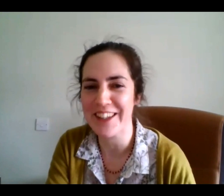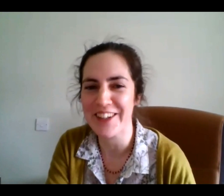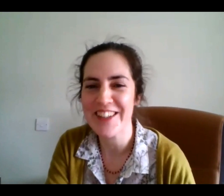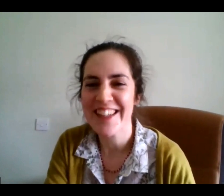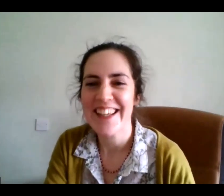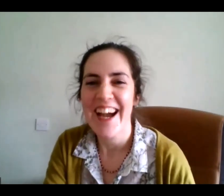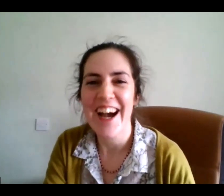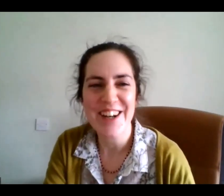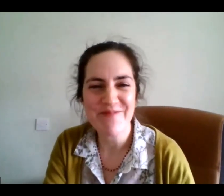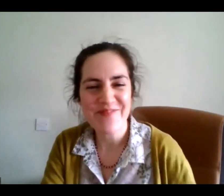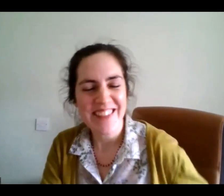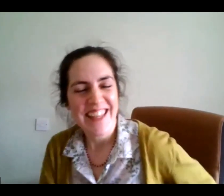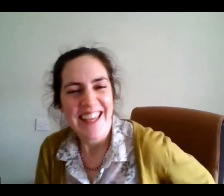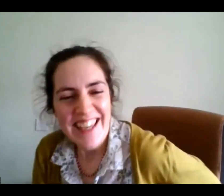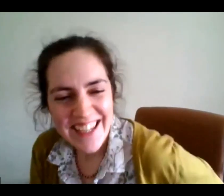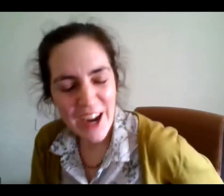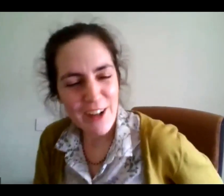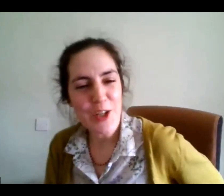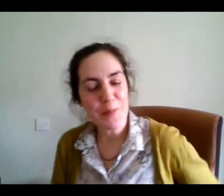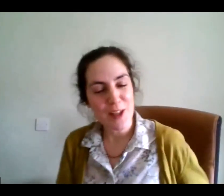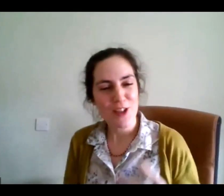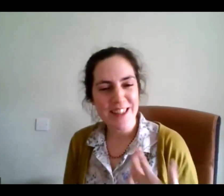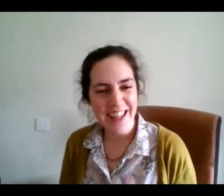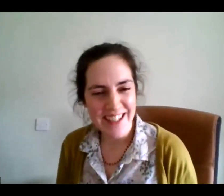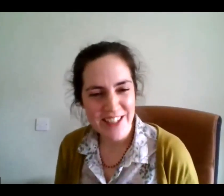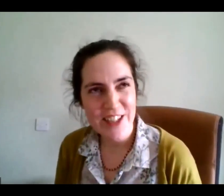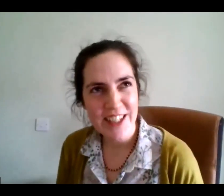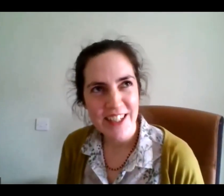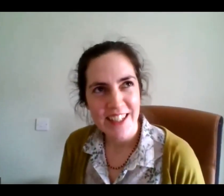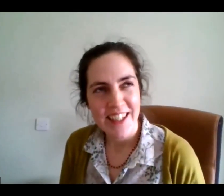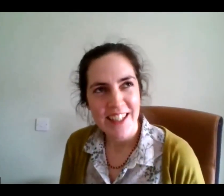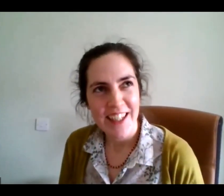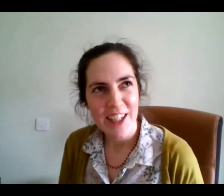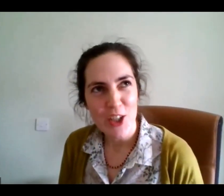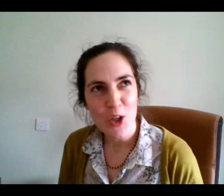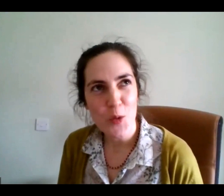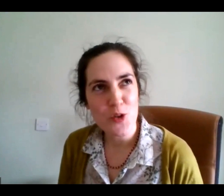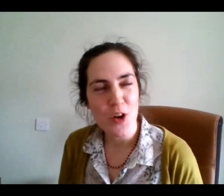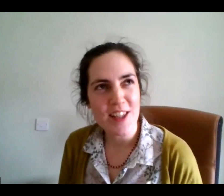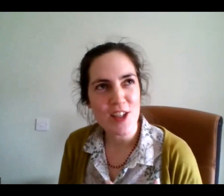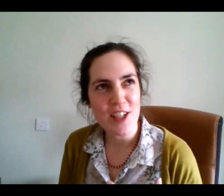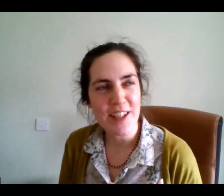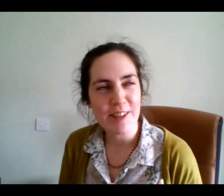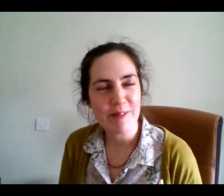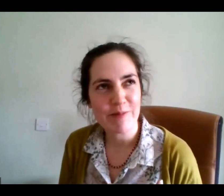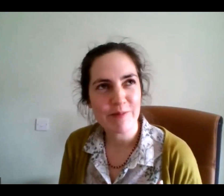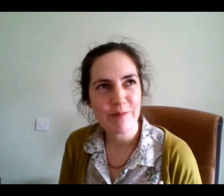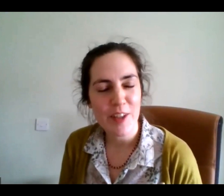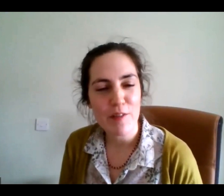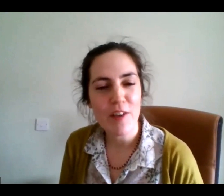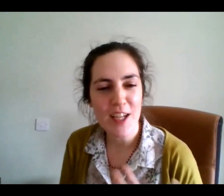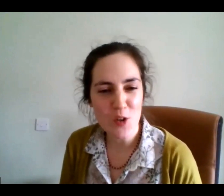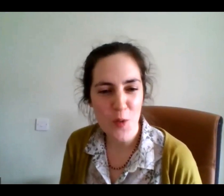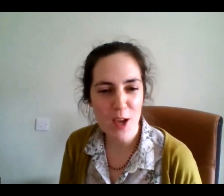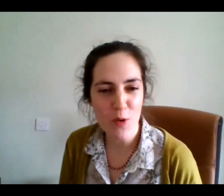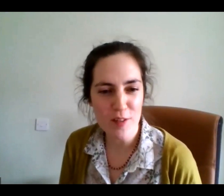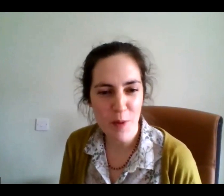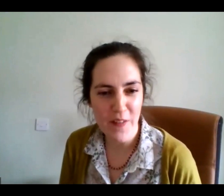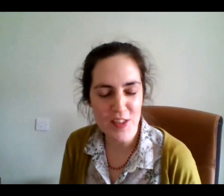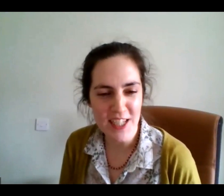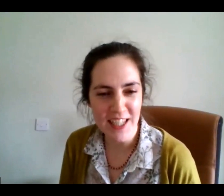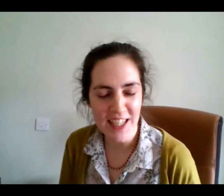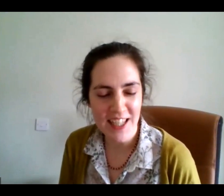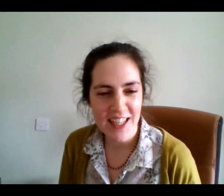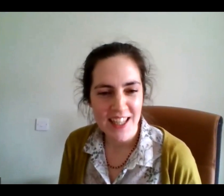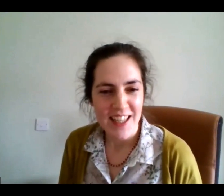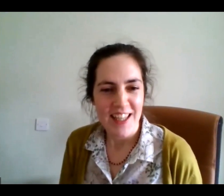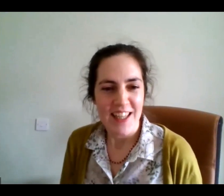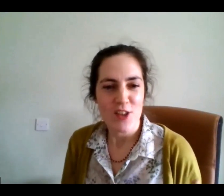as well now. Caroline, you mentioned that you were trying to find a way of responding